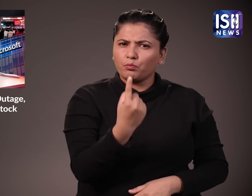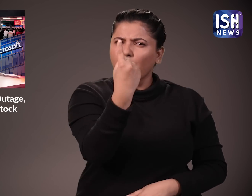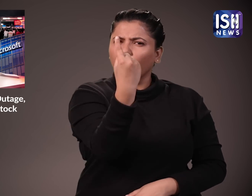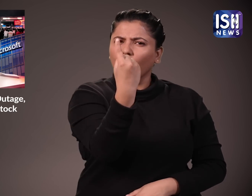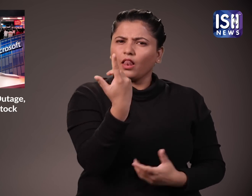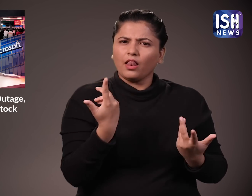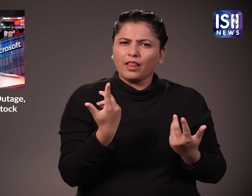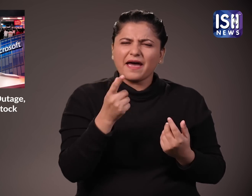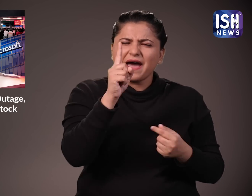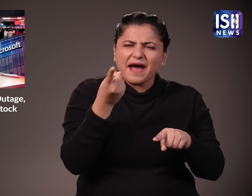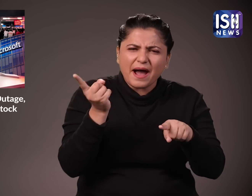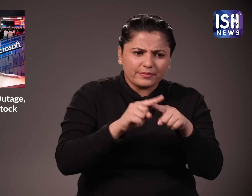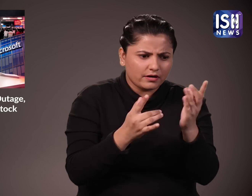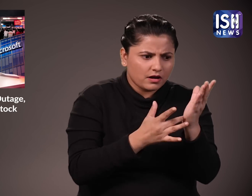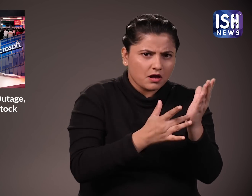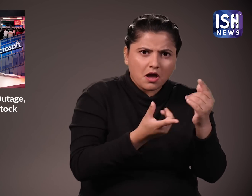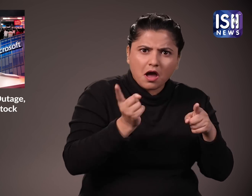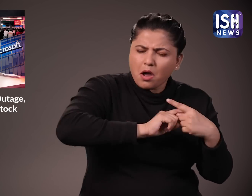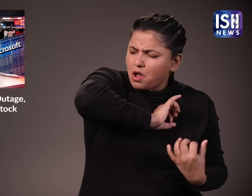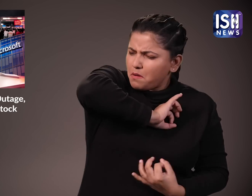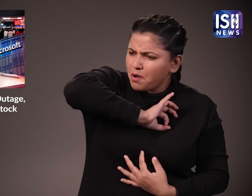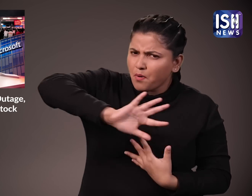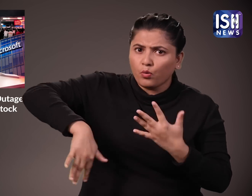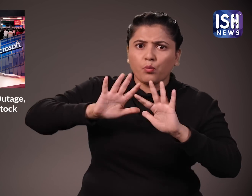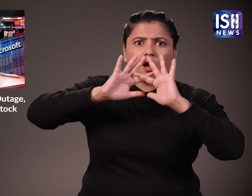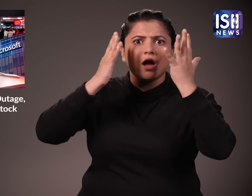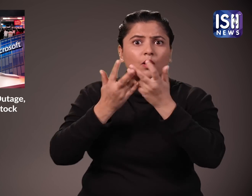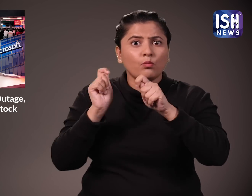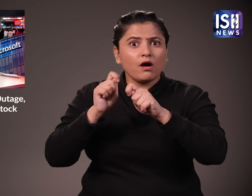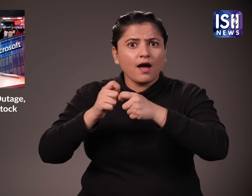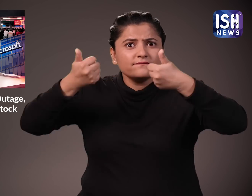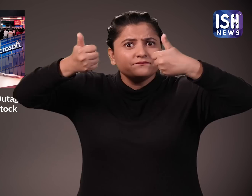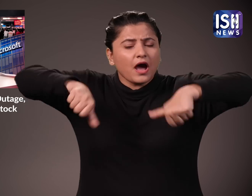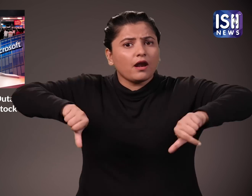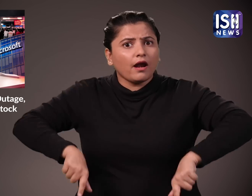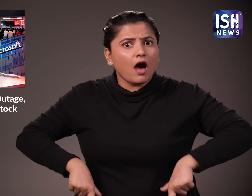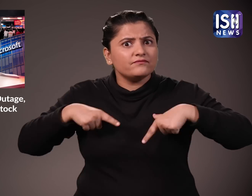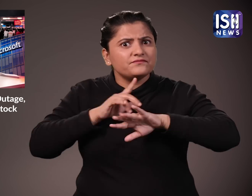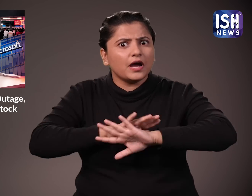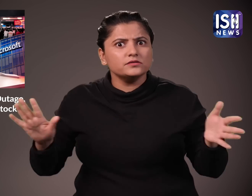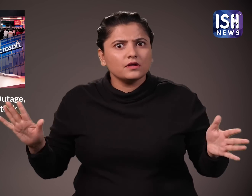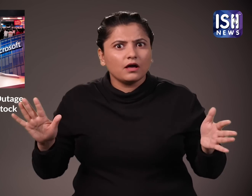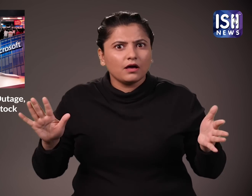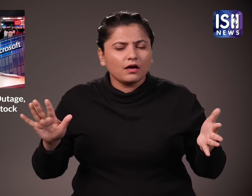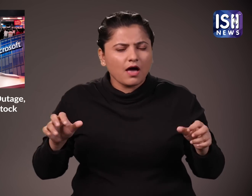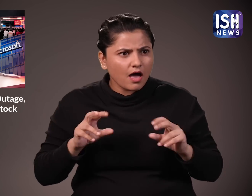Due to a small digital bug/mistake, the whole world came to stand still.